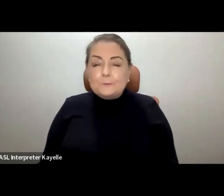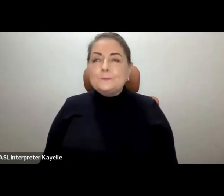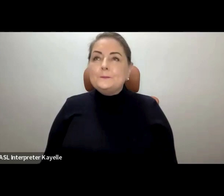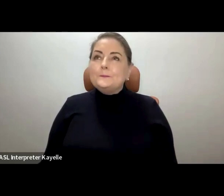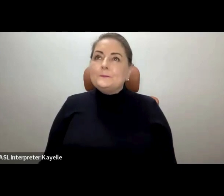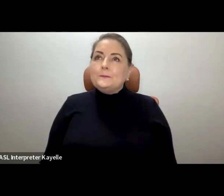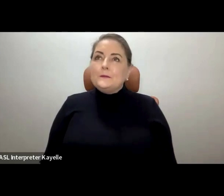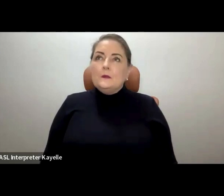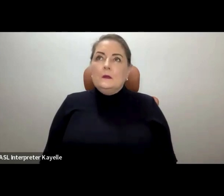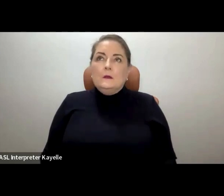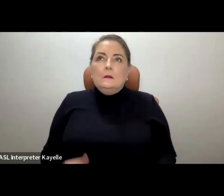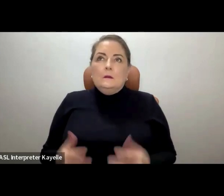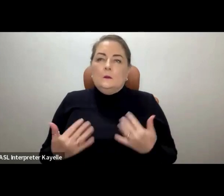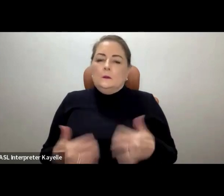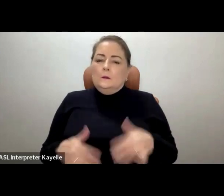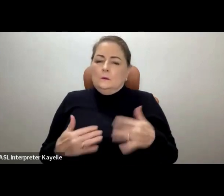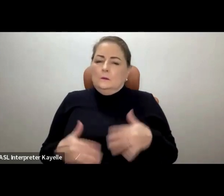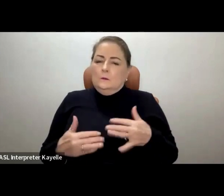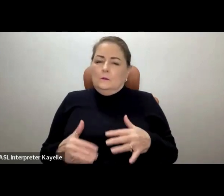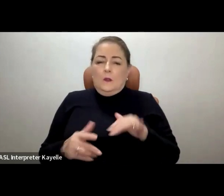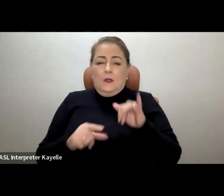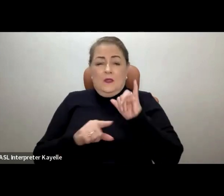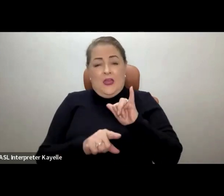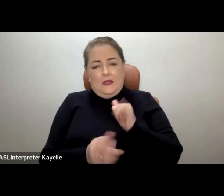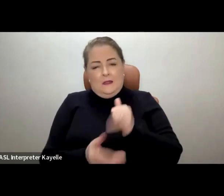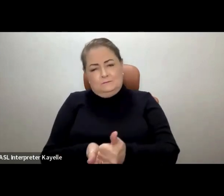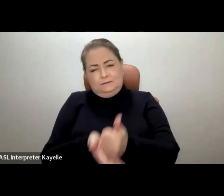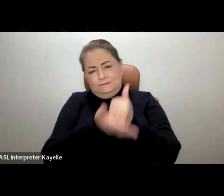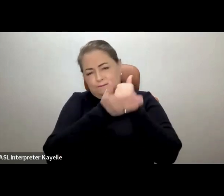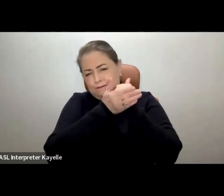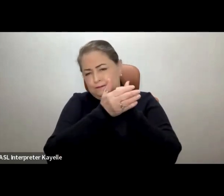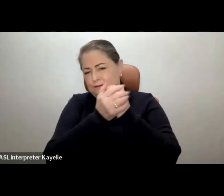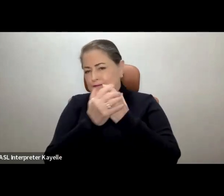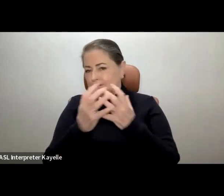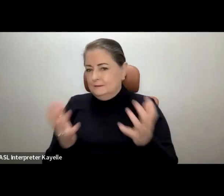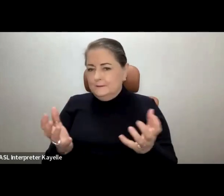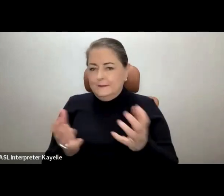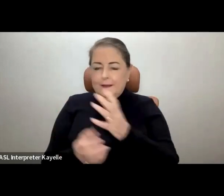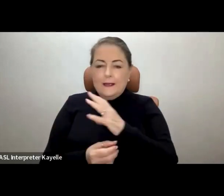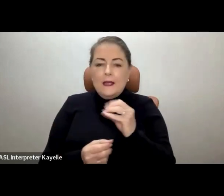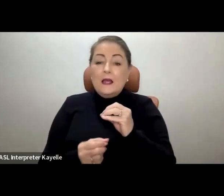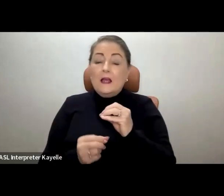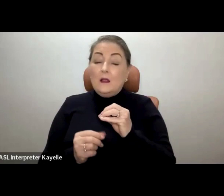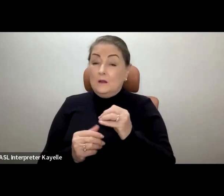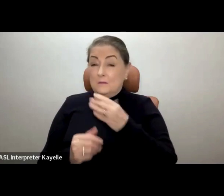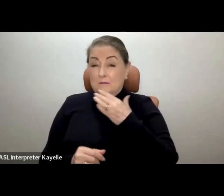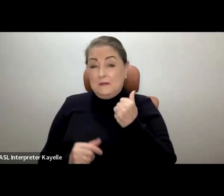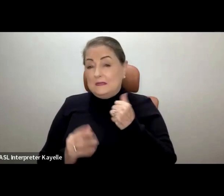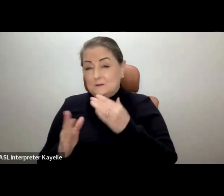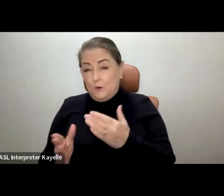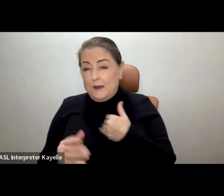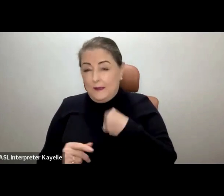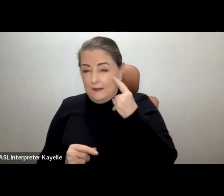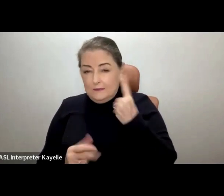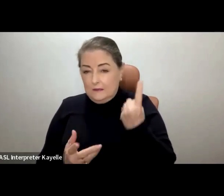I think goes a very, very long way. And is the best way, a lot of the times I see it constantly, you know you're